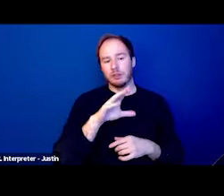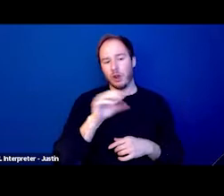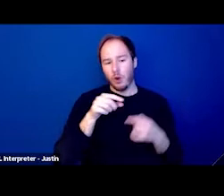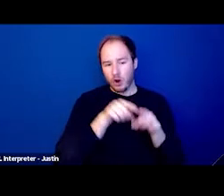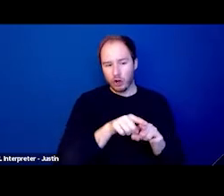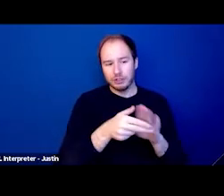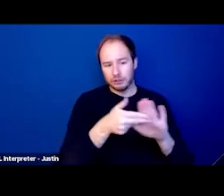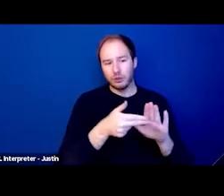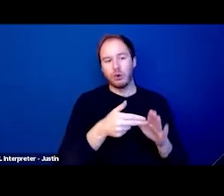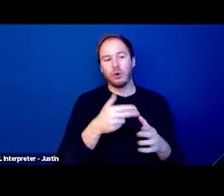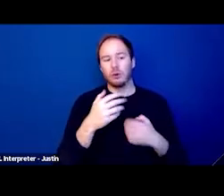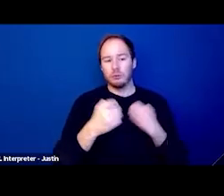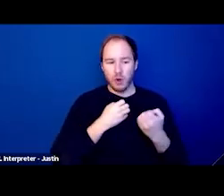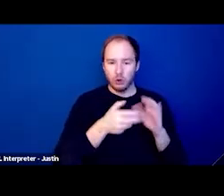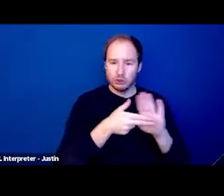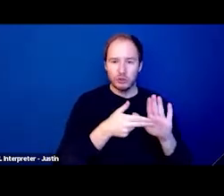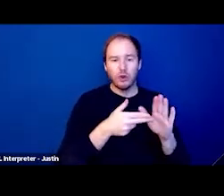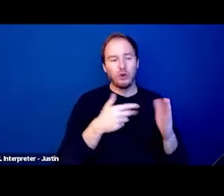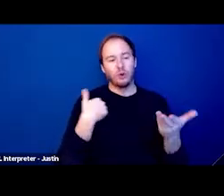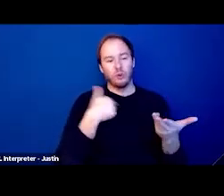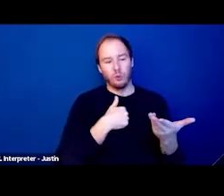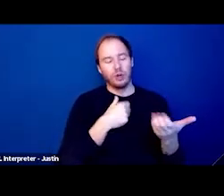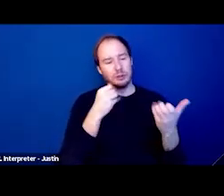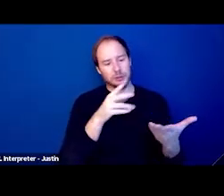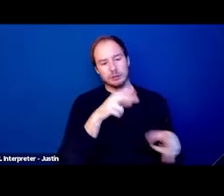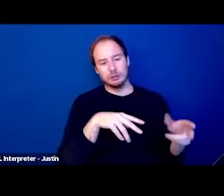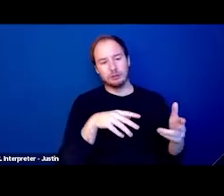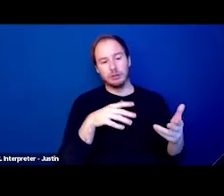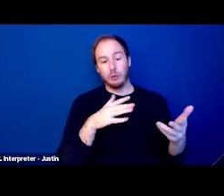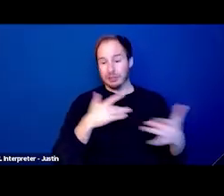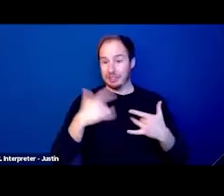We are pleased to see so many people joining us from the first two sessions.